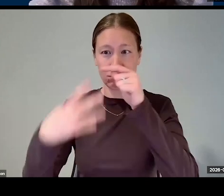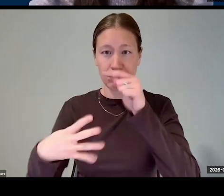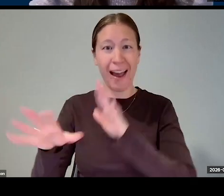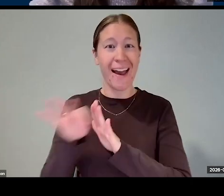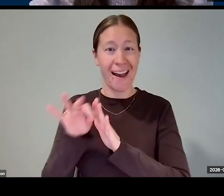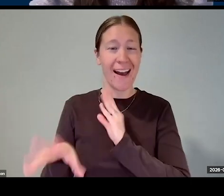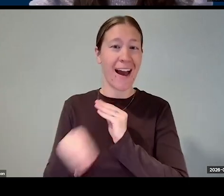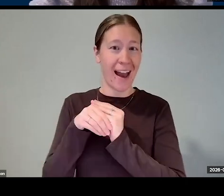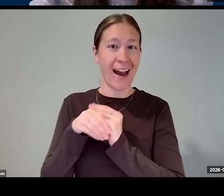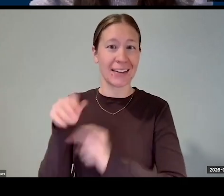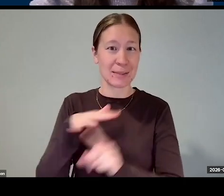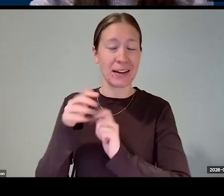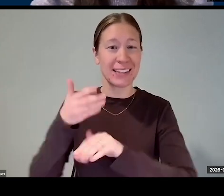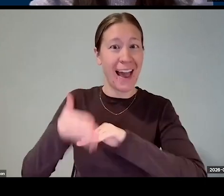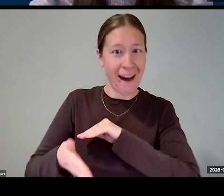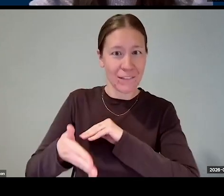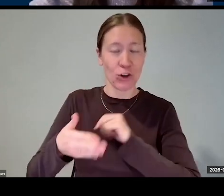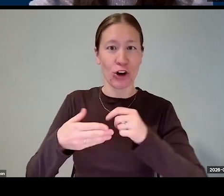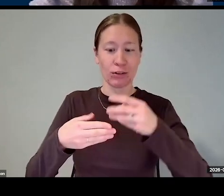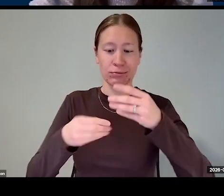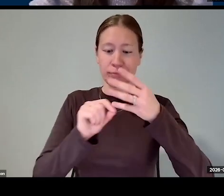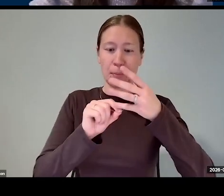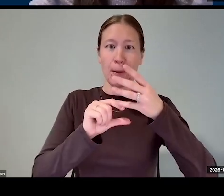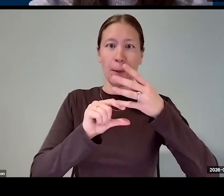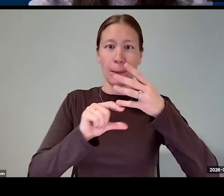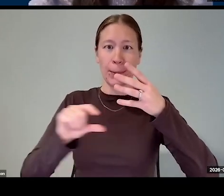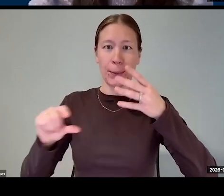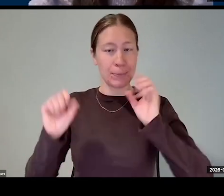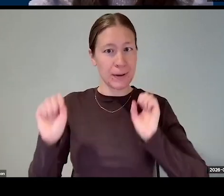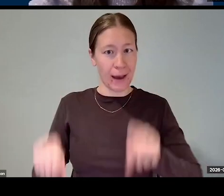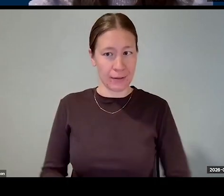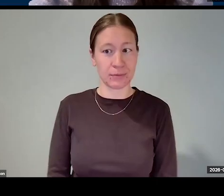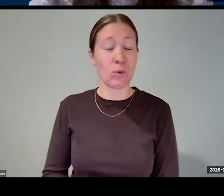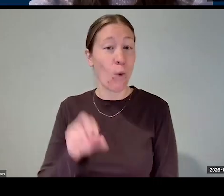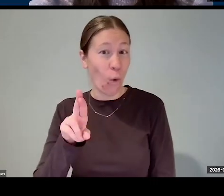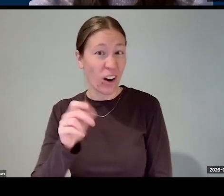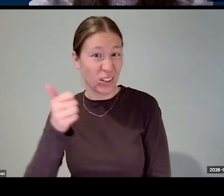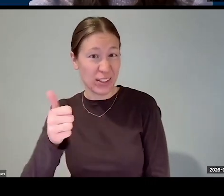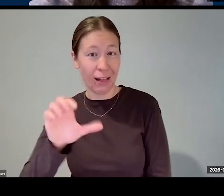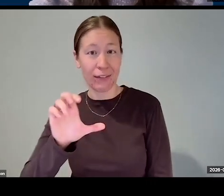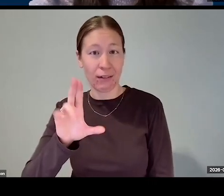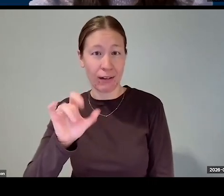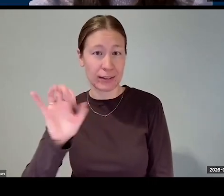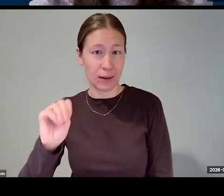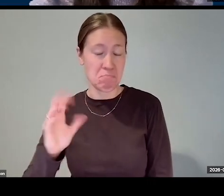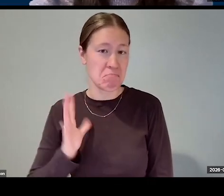You can also do the custom spacing if you want to. Once I do that I can double check